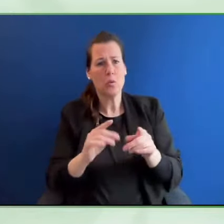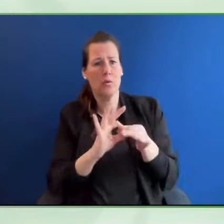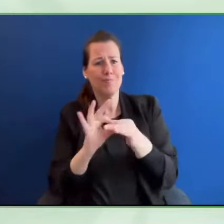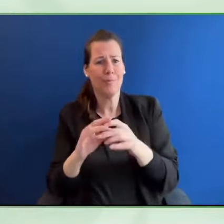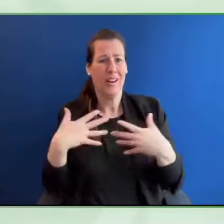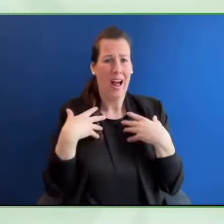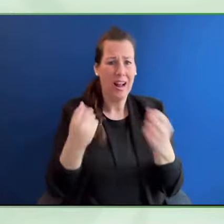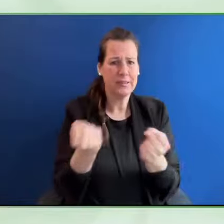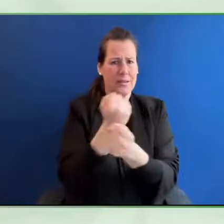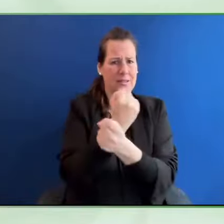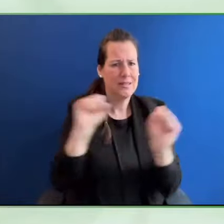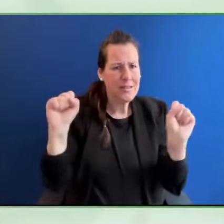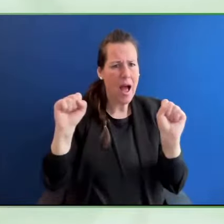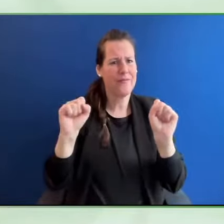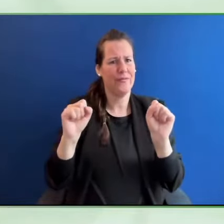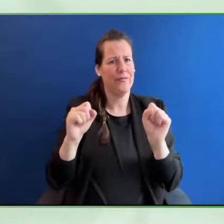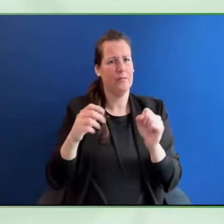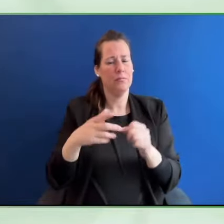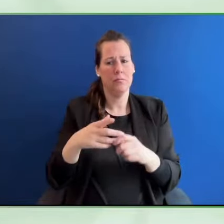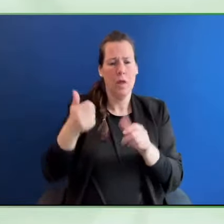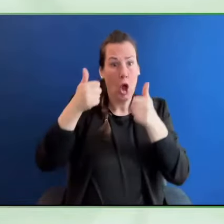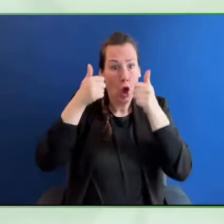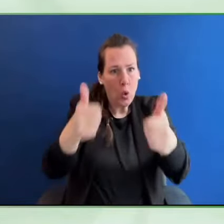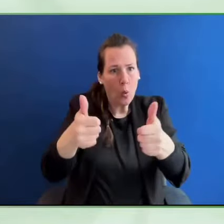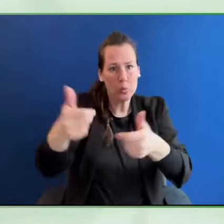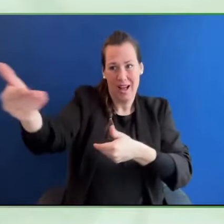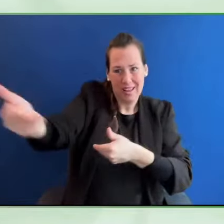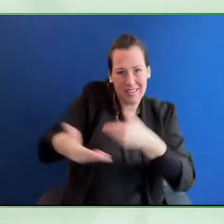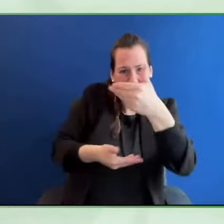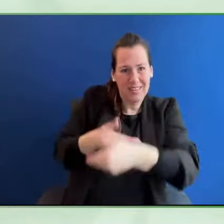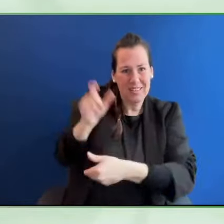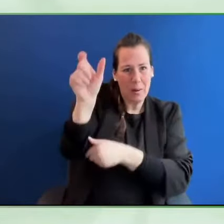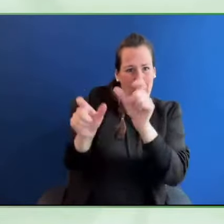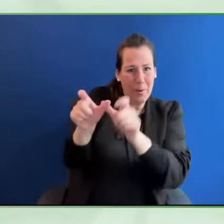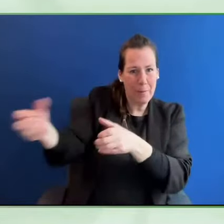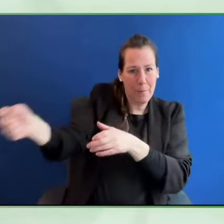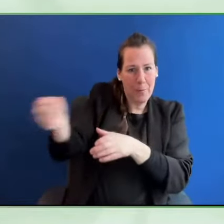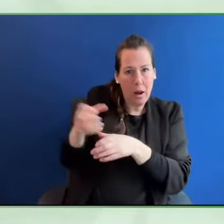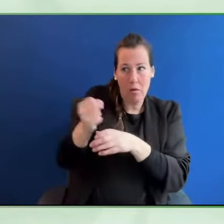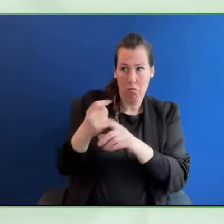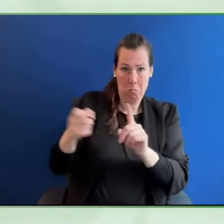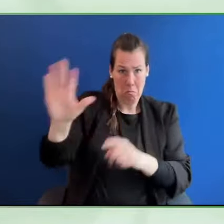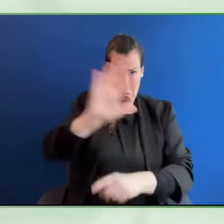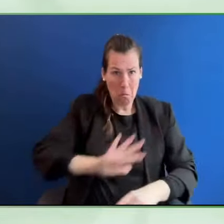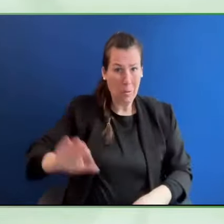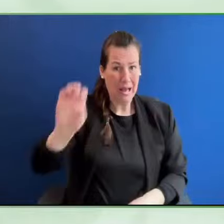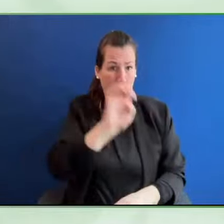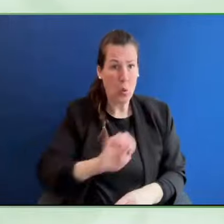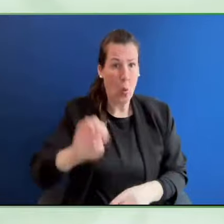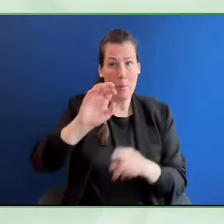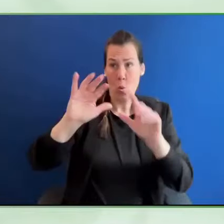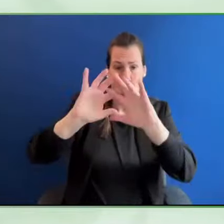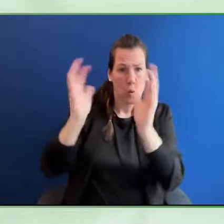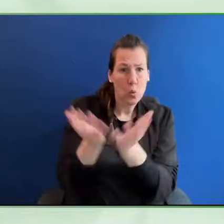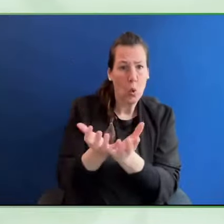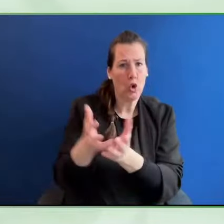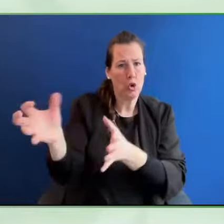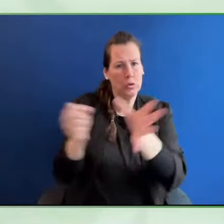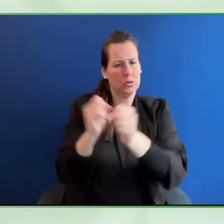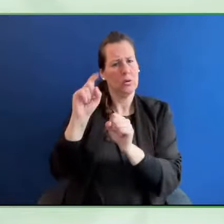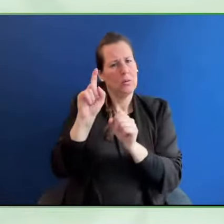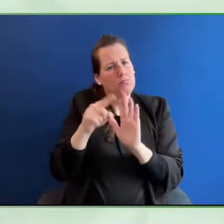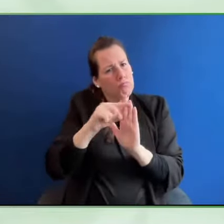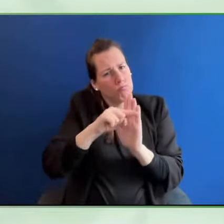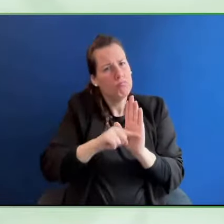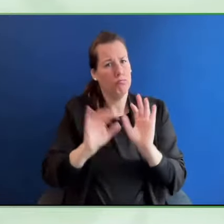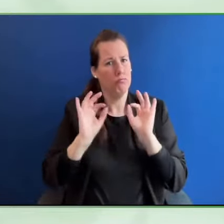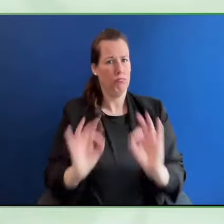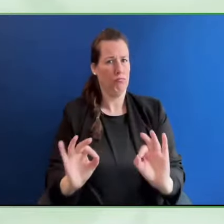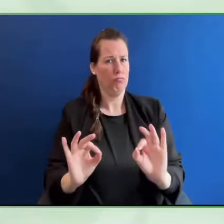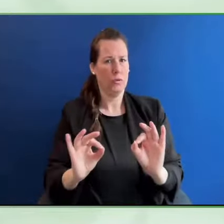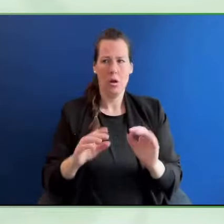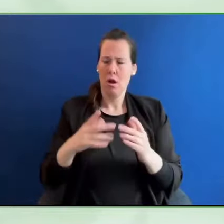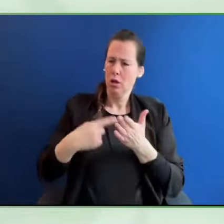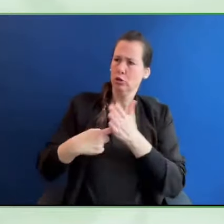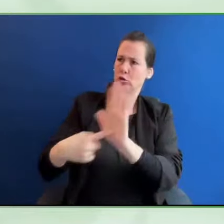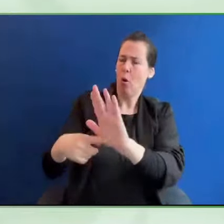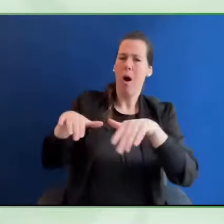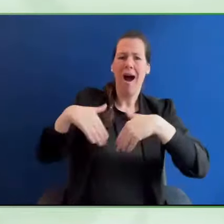An EU allows public authorities to buy social to delete away that can create opportunities.